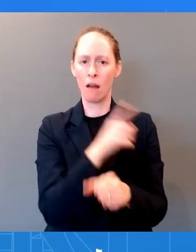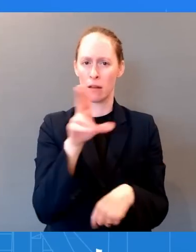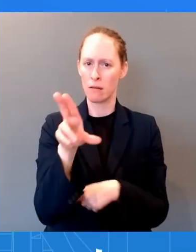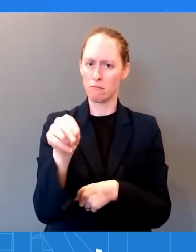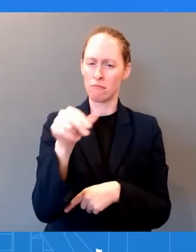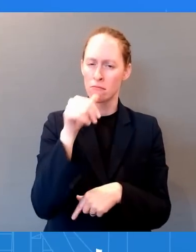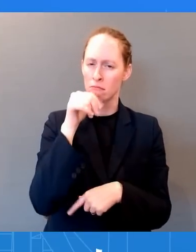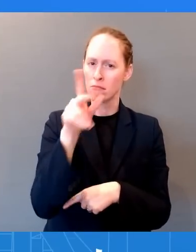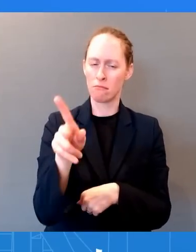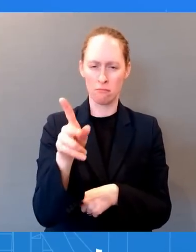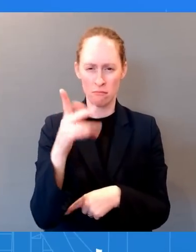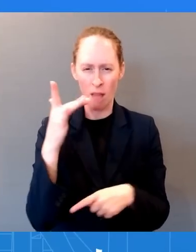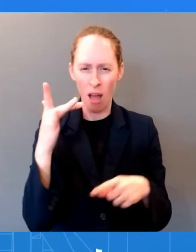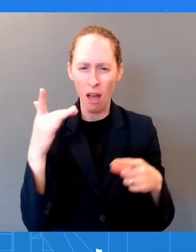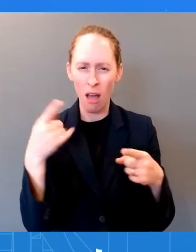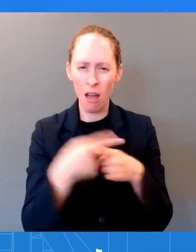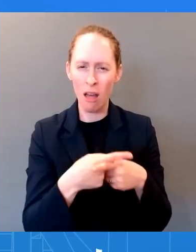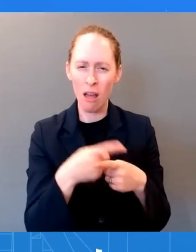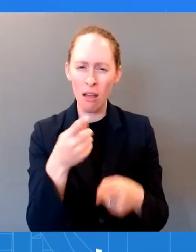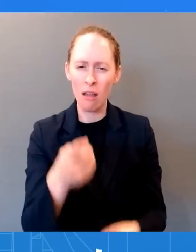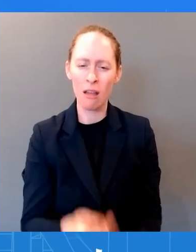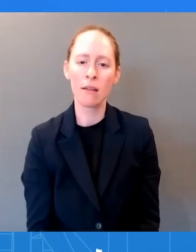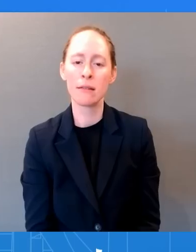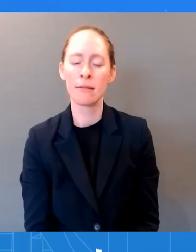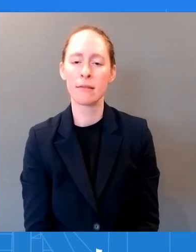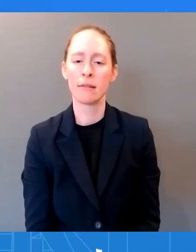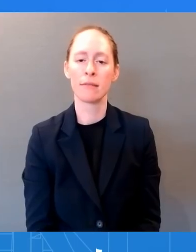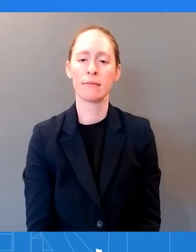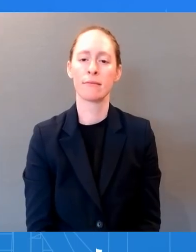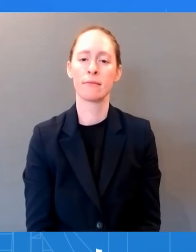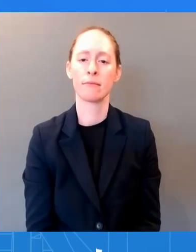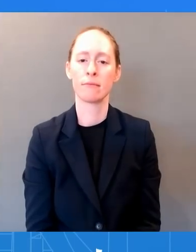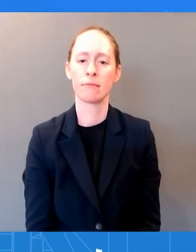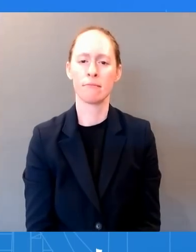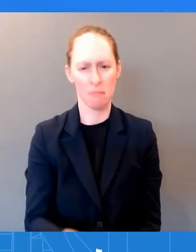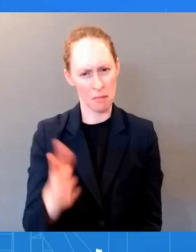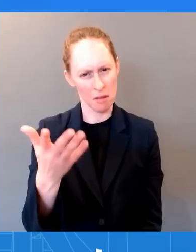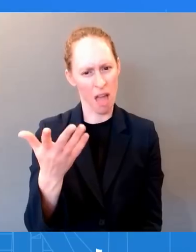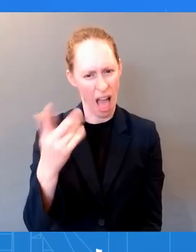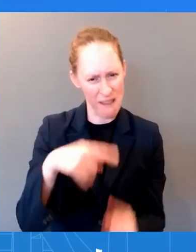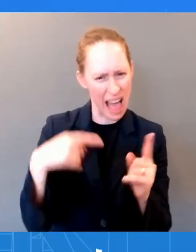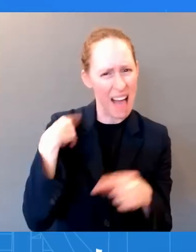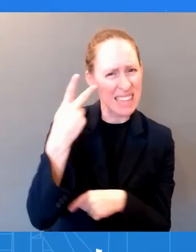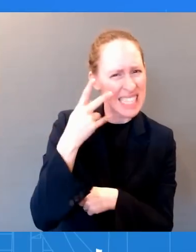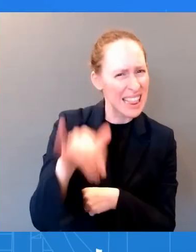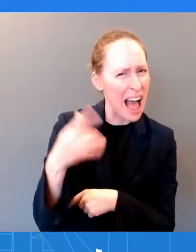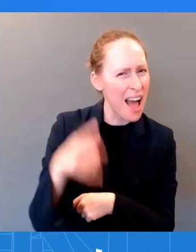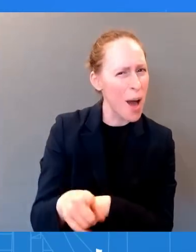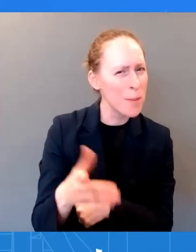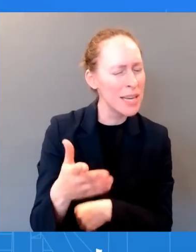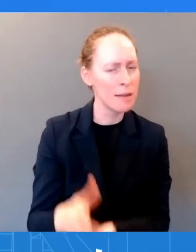The Press: That's what's happening. Ms. Jean-Pierre: No. The Press: I know that that's not what you guys want to happen, but that is what happ-- what is happening. Ms. Jean-Pierre: But that's not -- it's not like somebody walks over and --